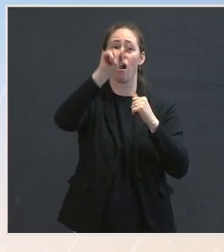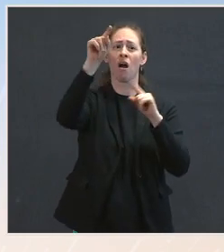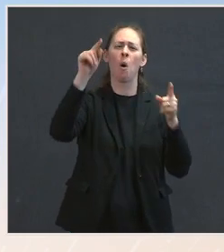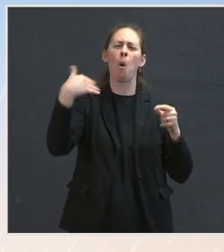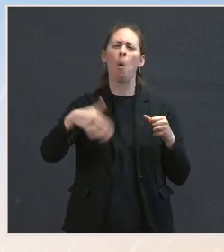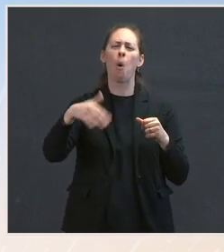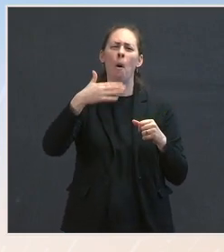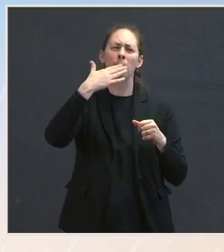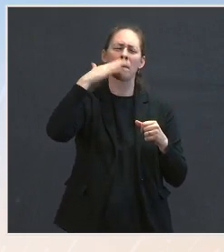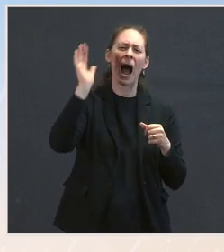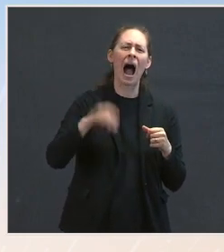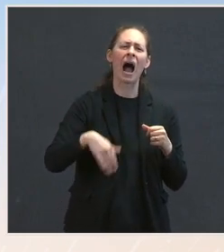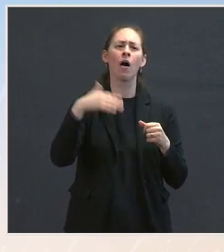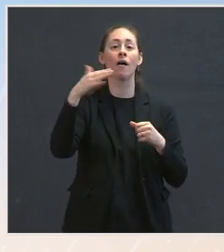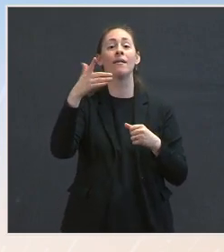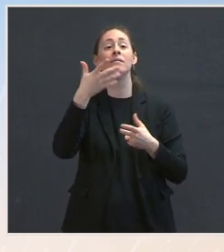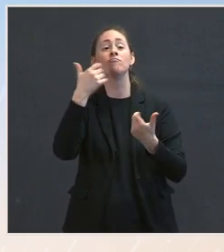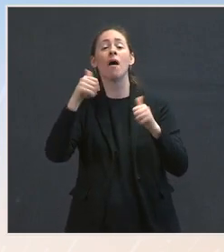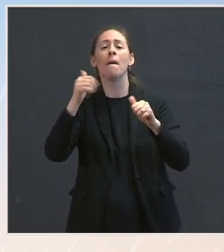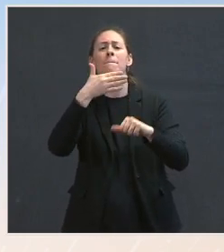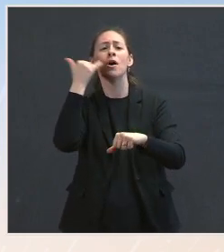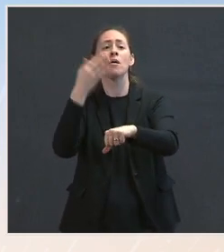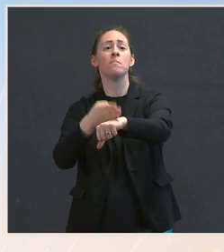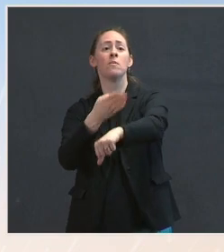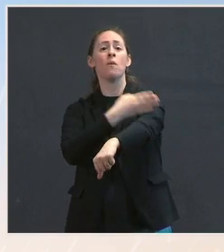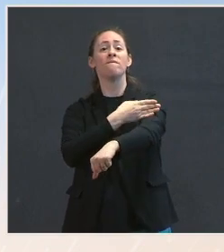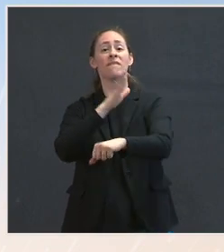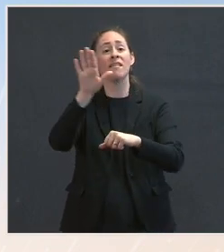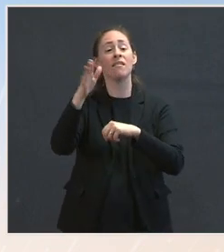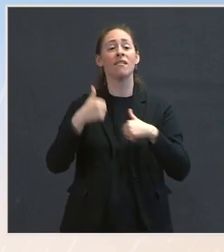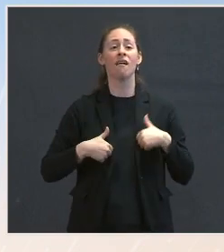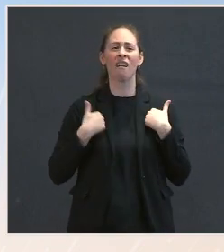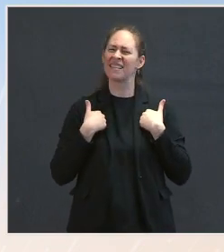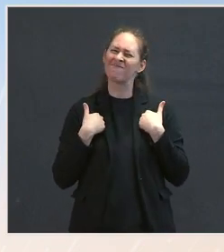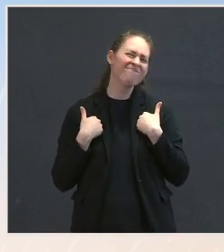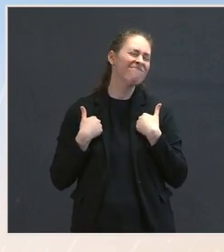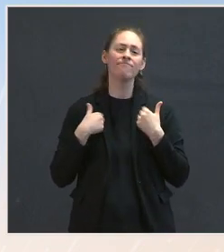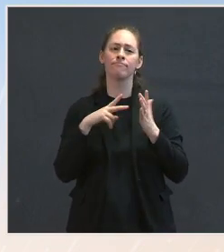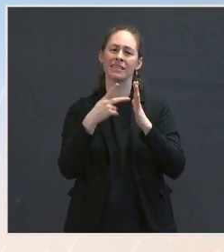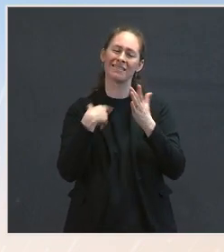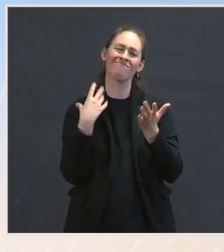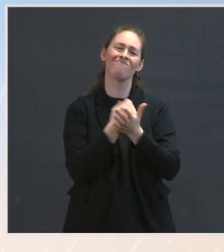And that's why there is funding in the President's immigration bill and why -- one of the reasons we're eager to have it passed.